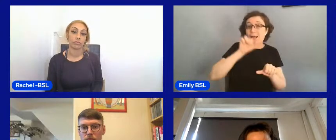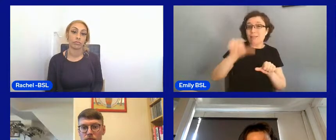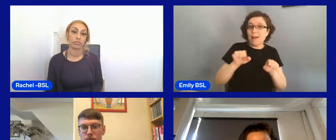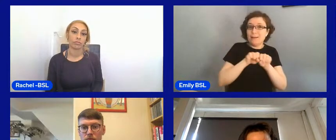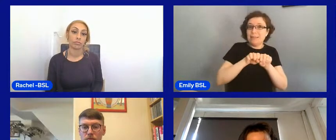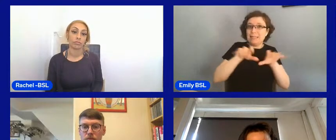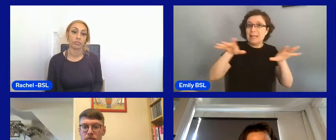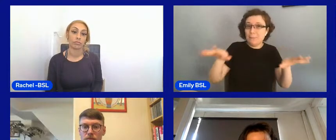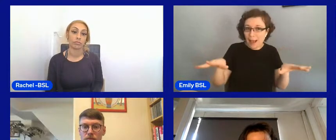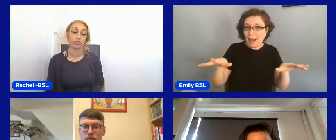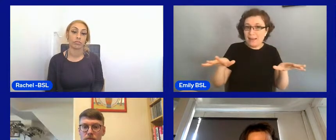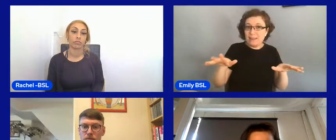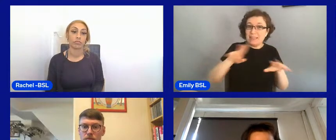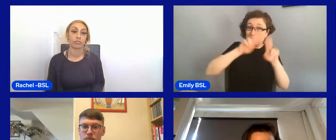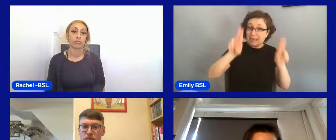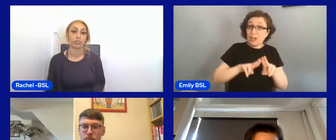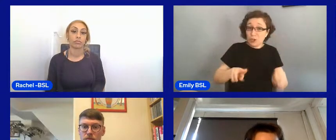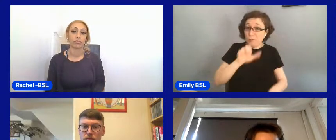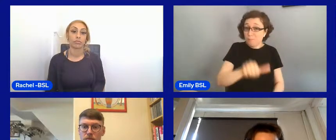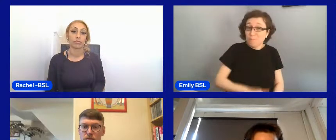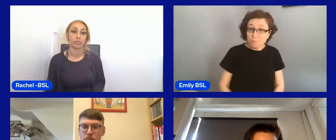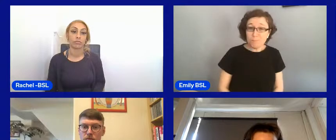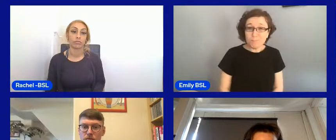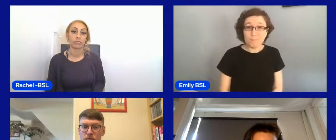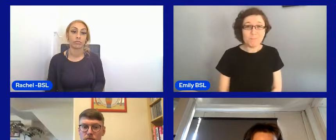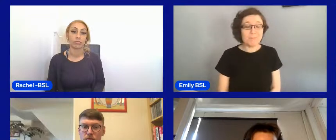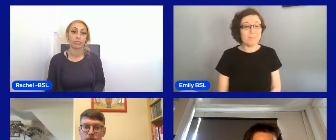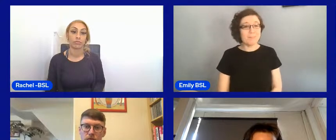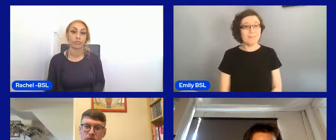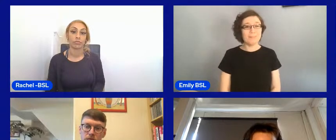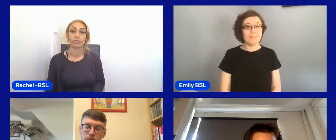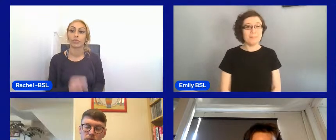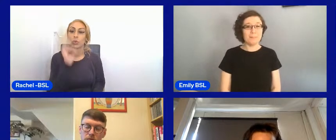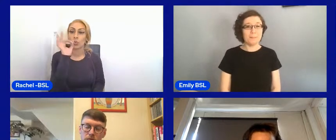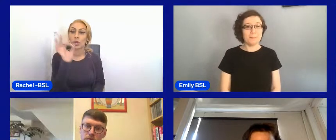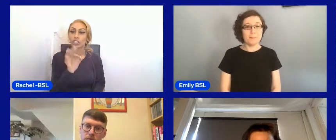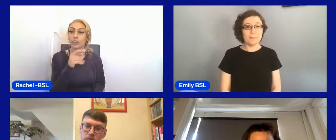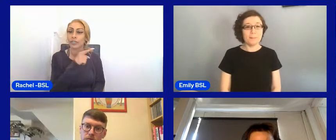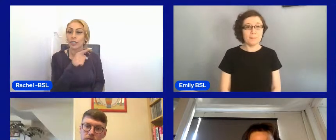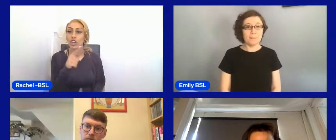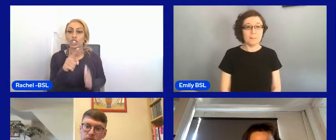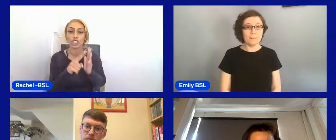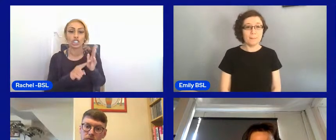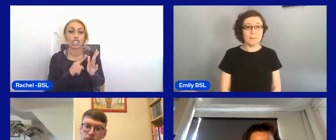this first case study. Our ambition is to do a couple of more cities in